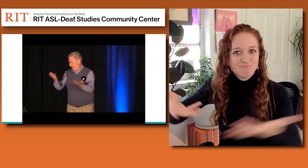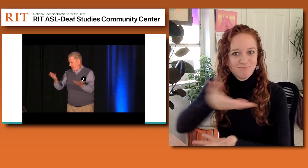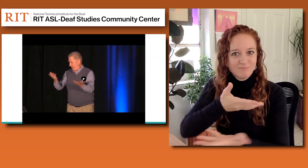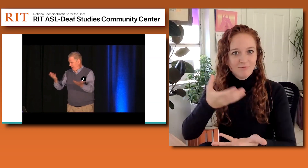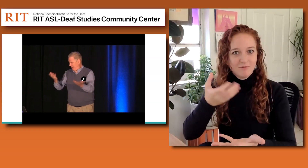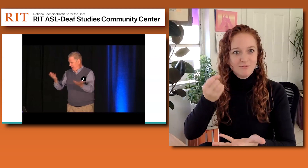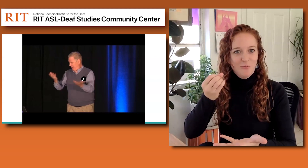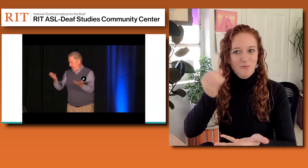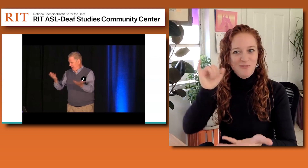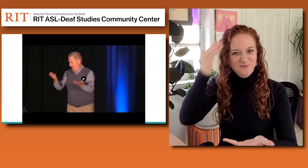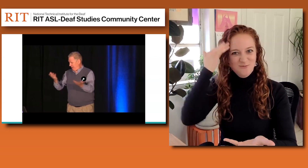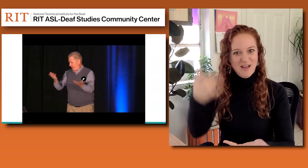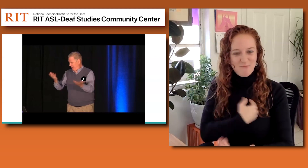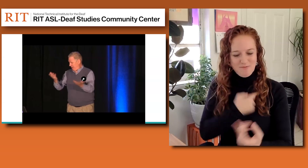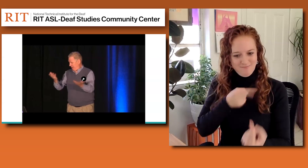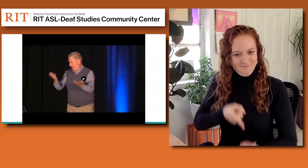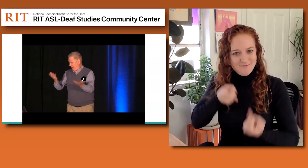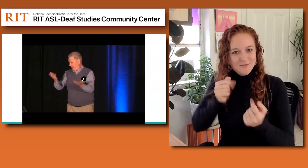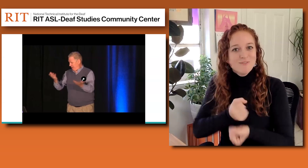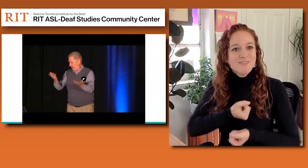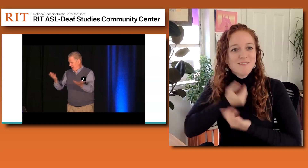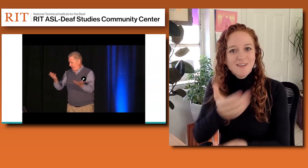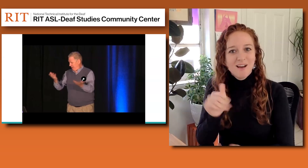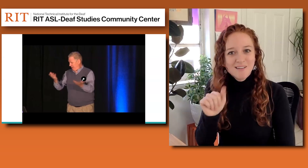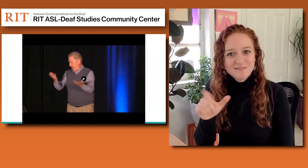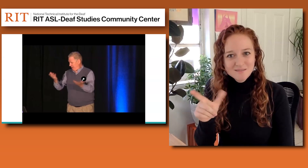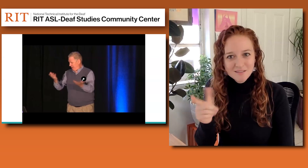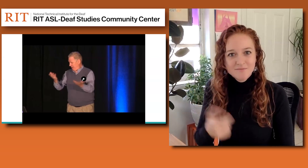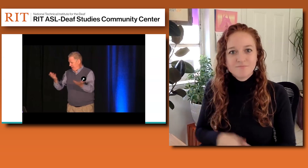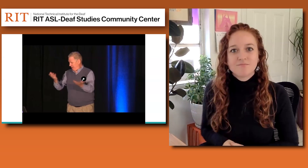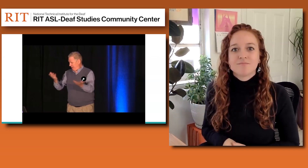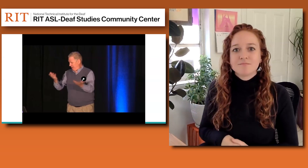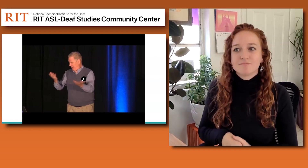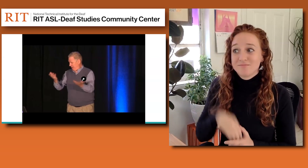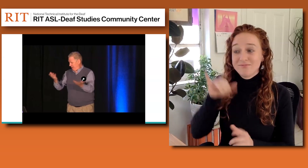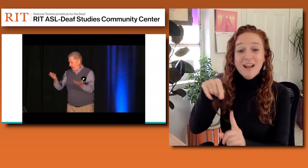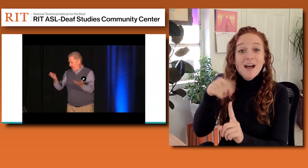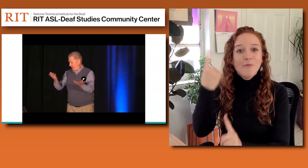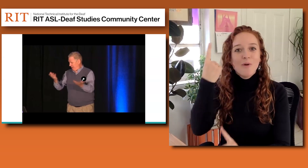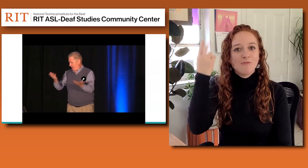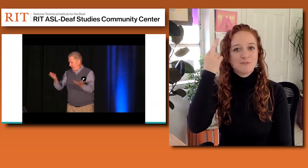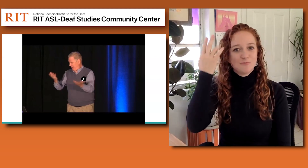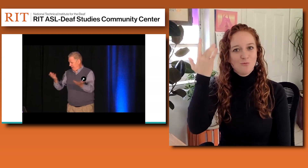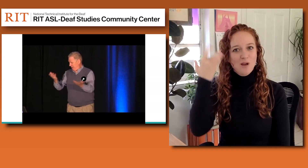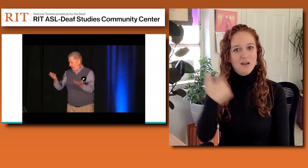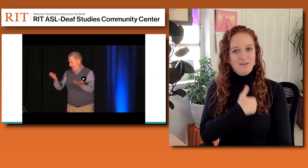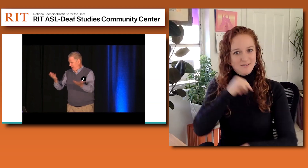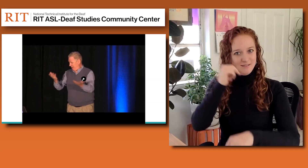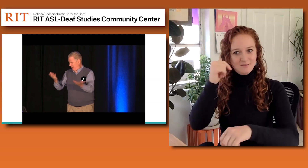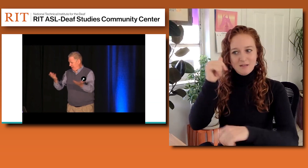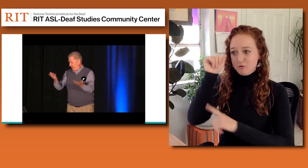I need other deaf people to talk about my language and to be able to express myself in ASL.